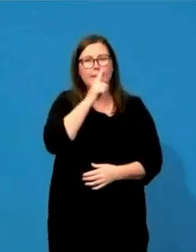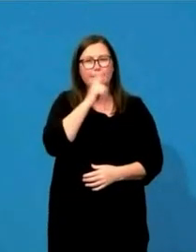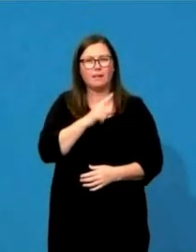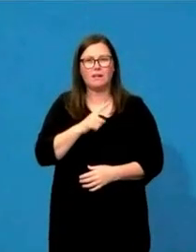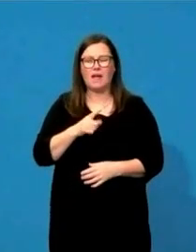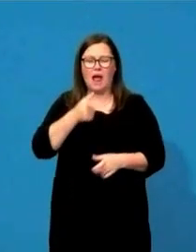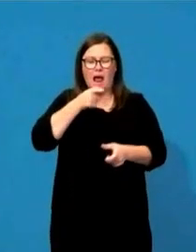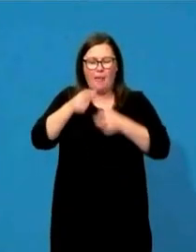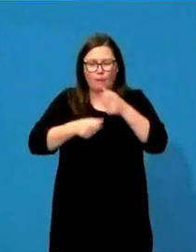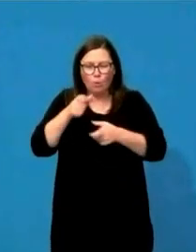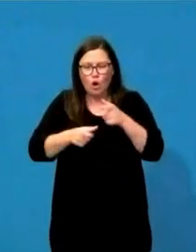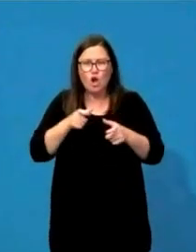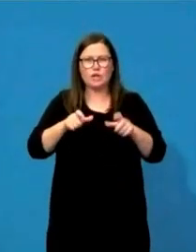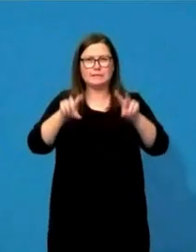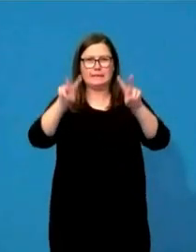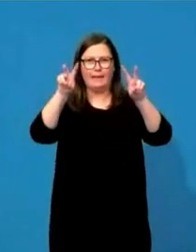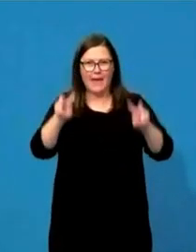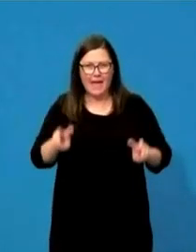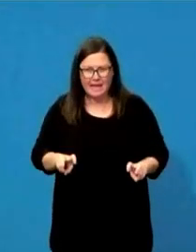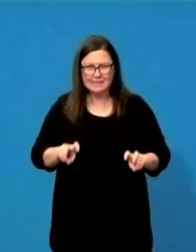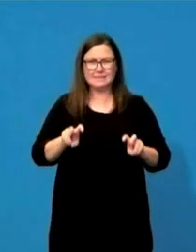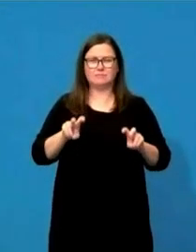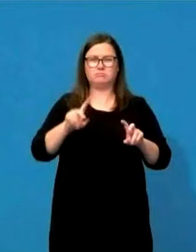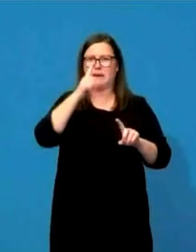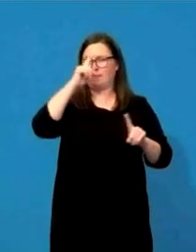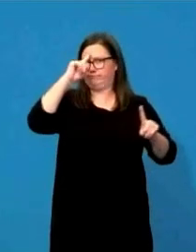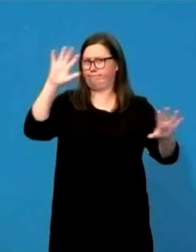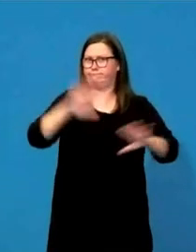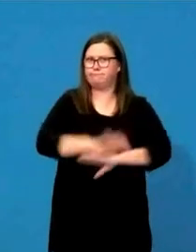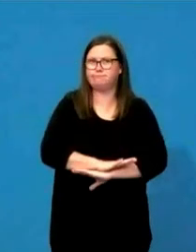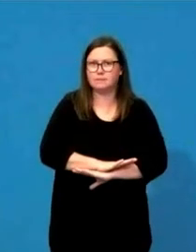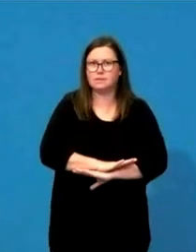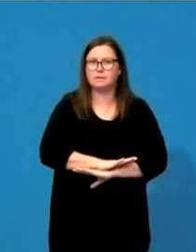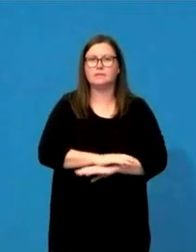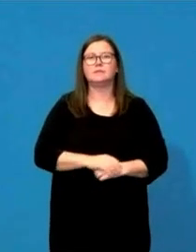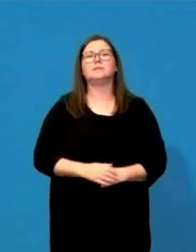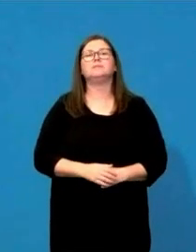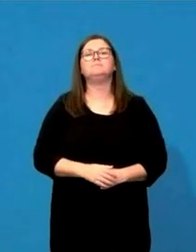So, I think - CHAIR: I wonder if you just might consider slowing down just a little